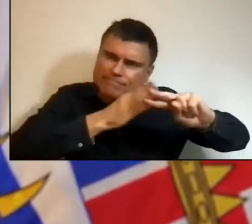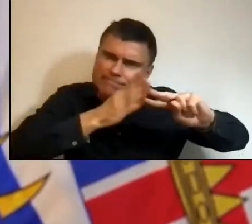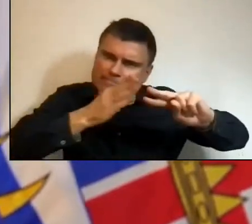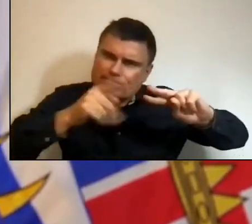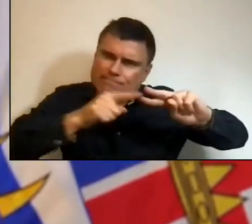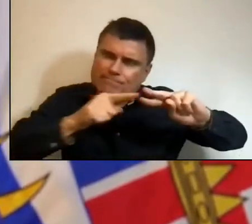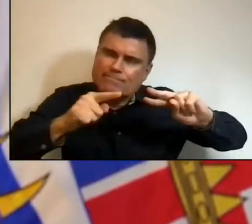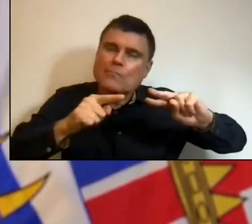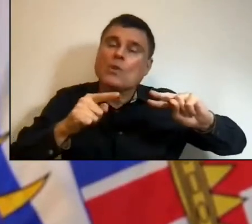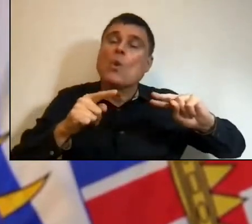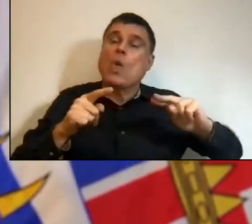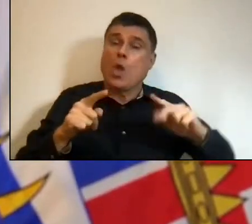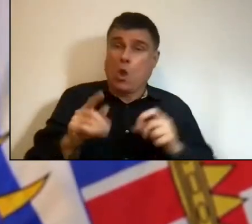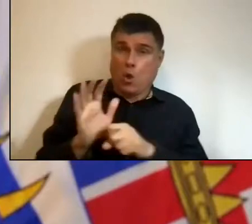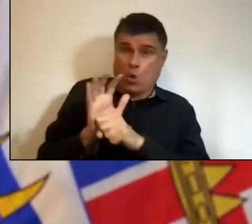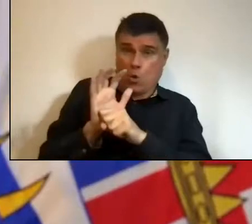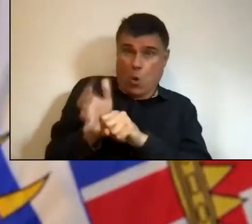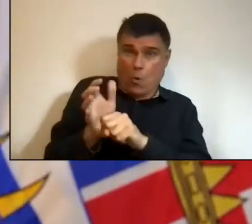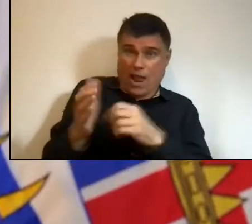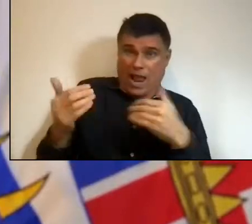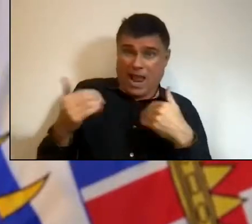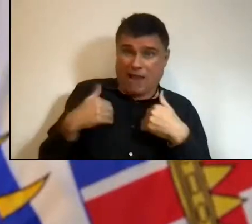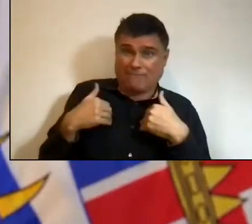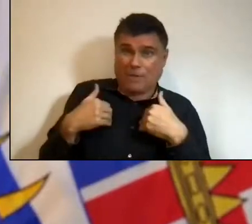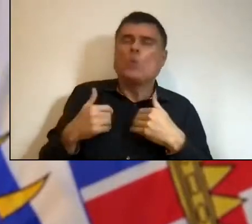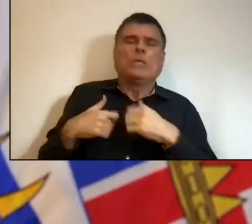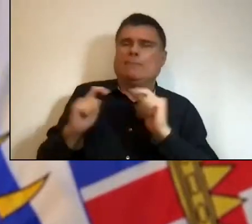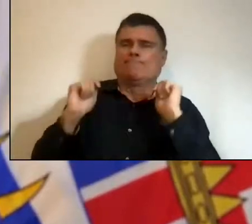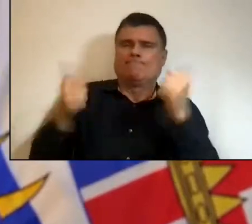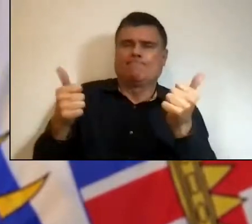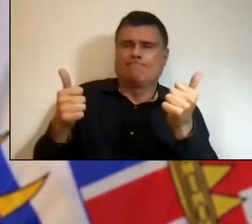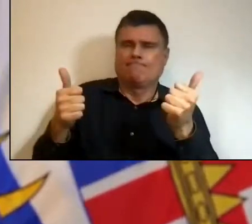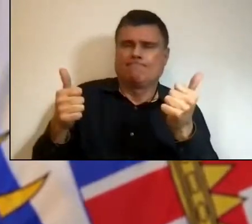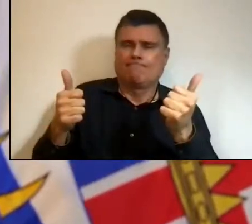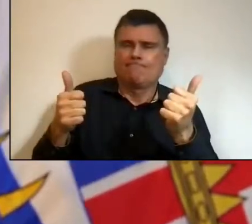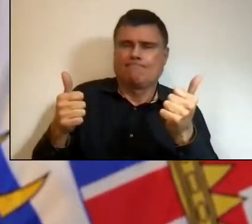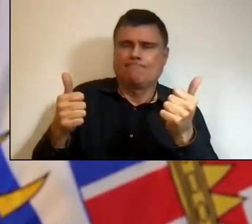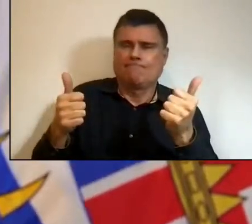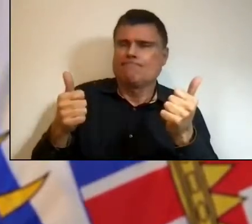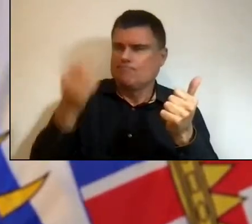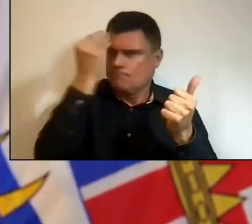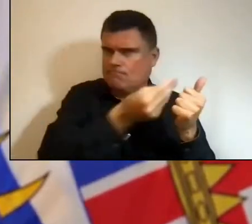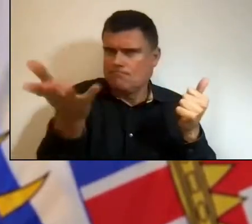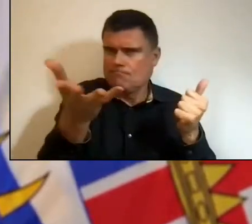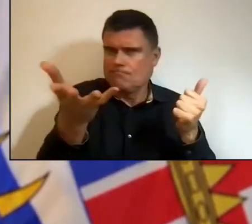immediately or within a very short period of time.